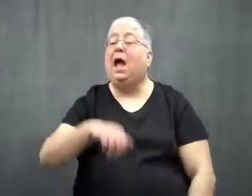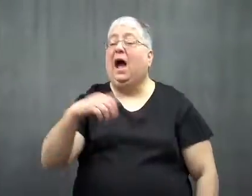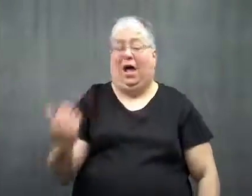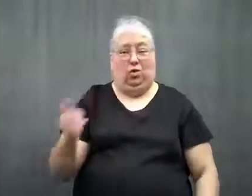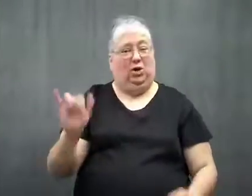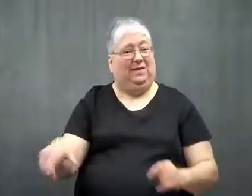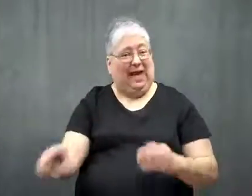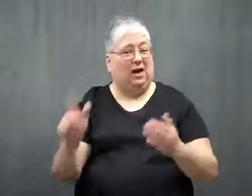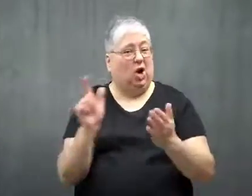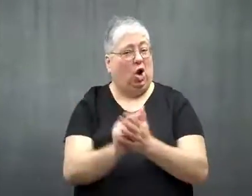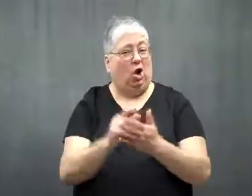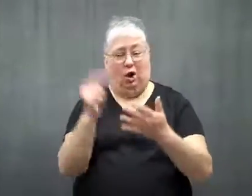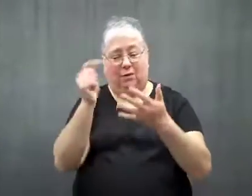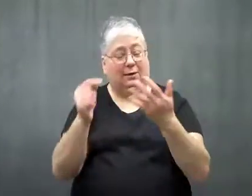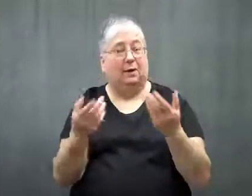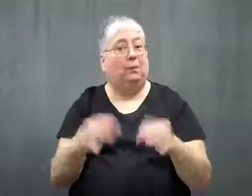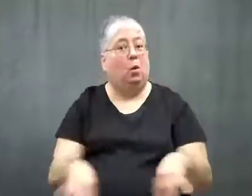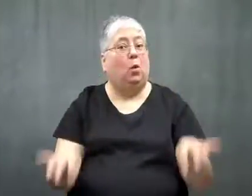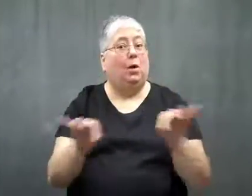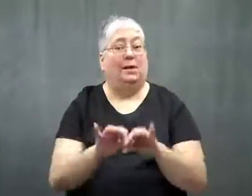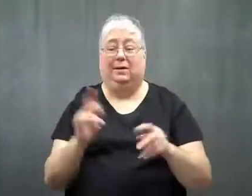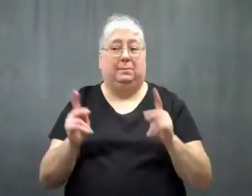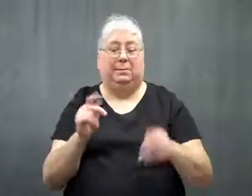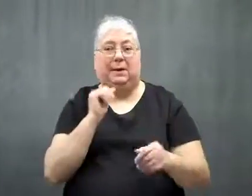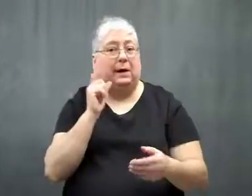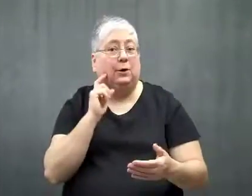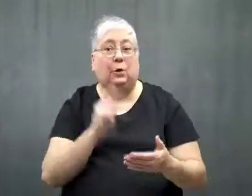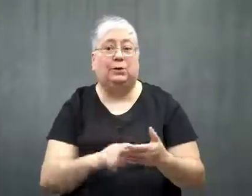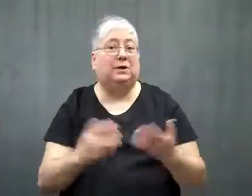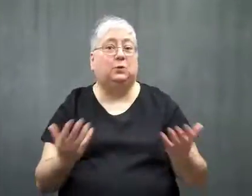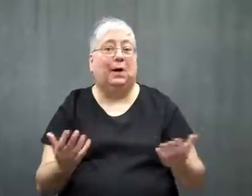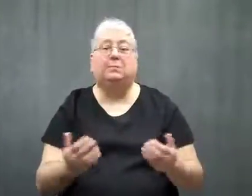Another provision of the law that people are unaware of